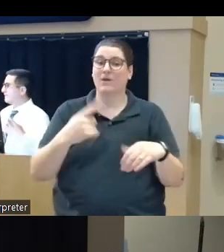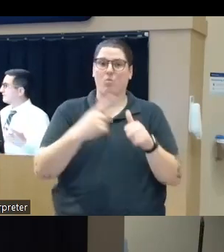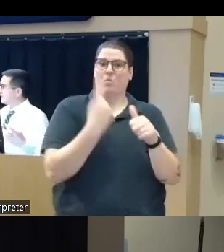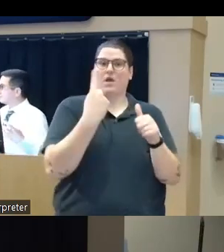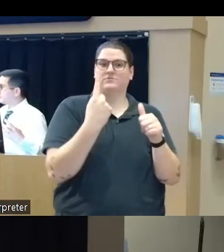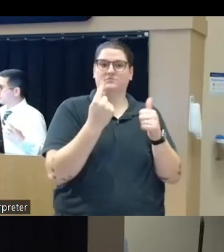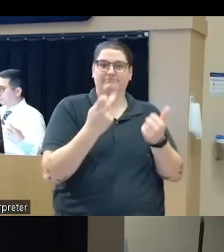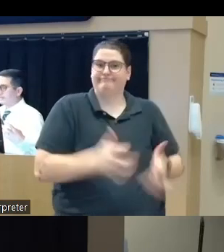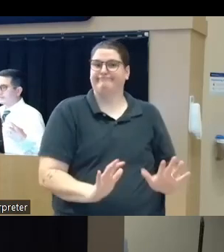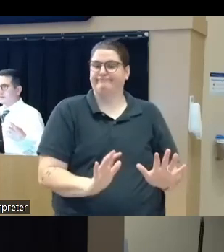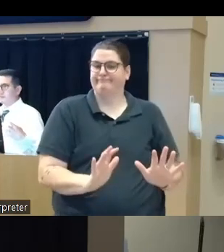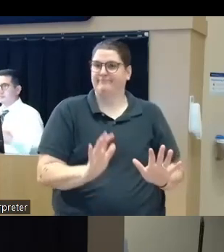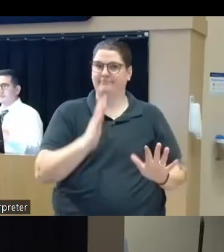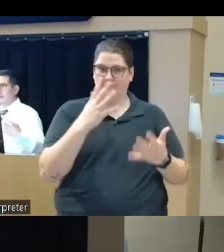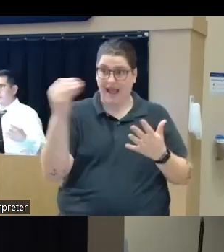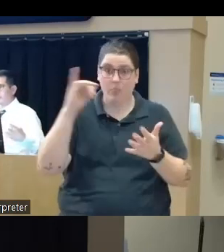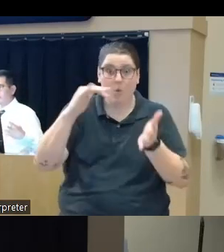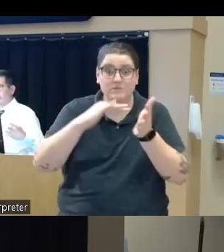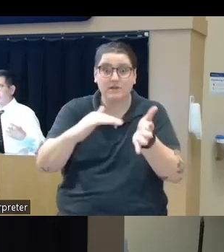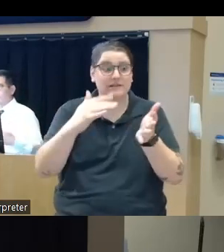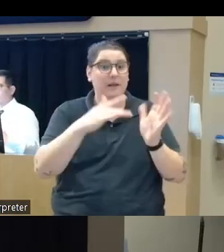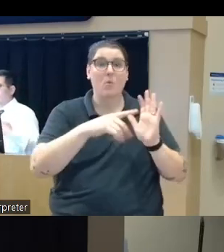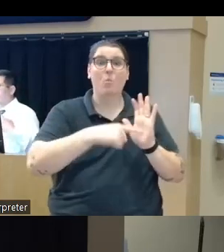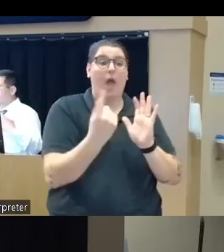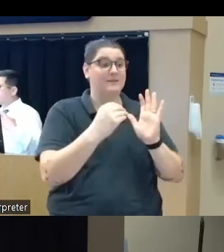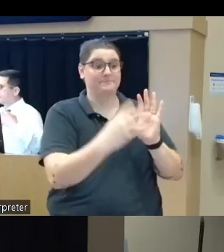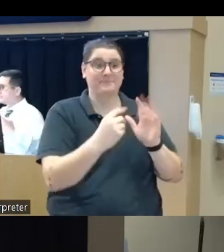related that to the brain itself so what's happening in the brain you know is that the